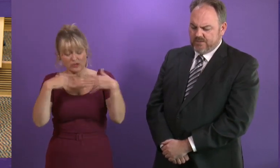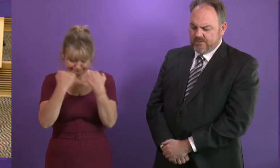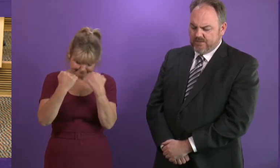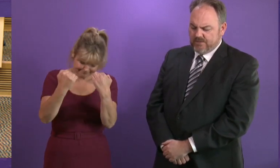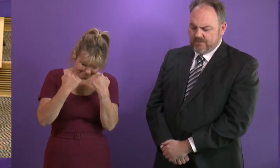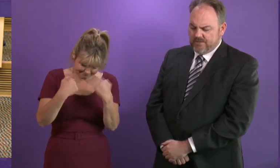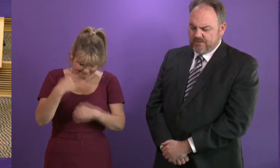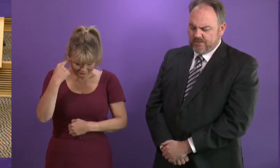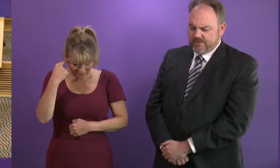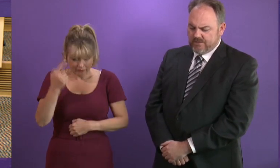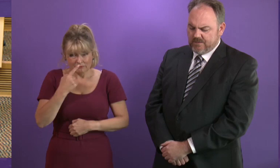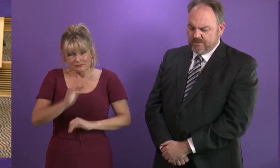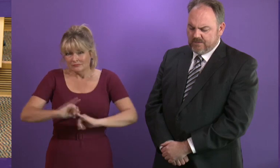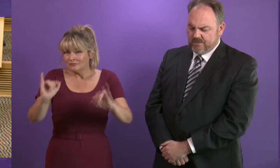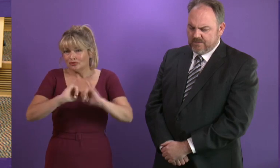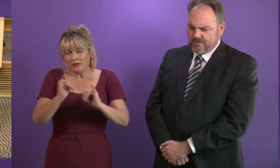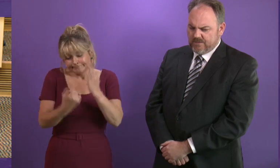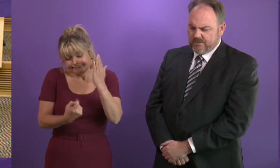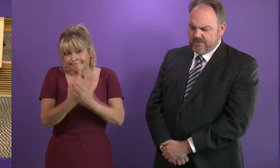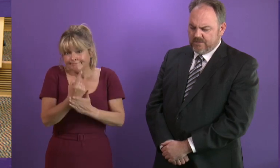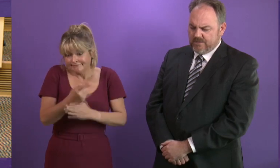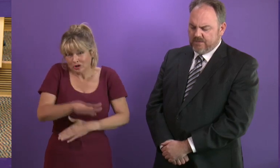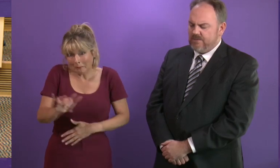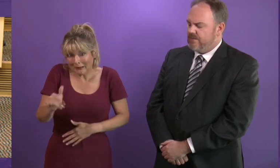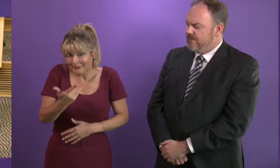and which sometimes lead to the loss of a child’s life, one of the things that we